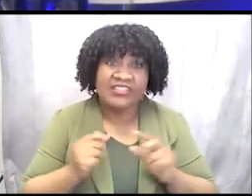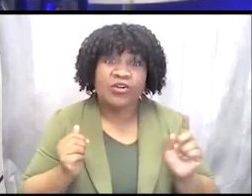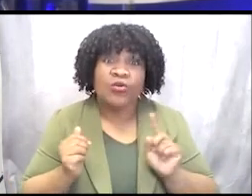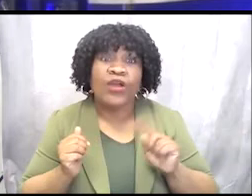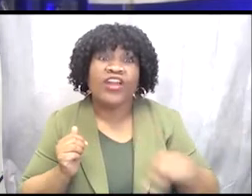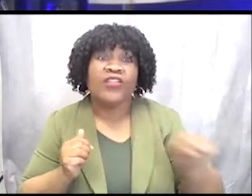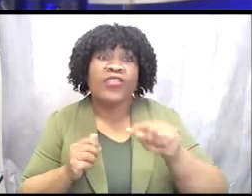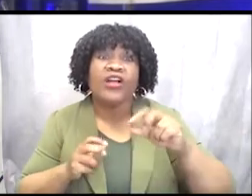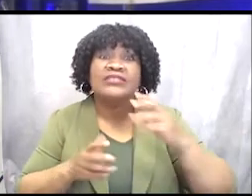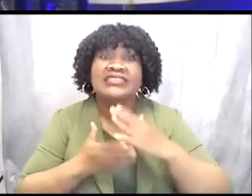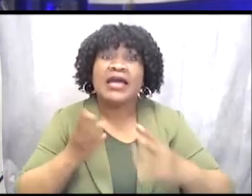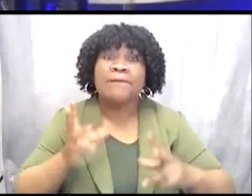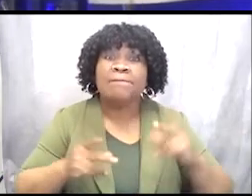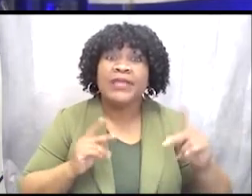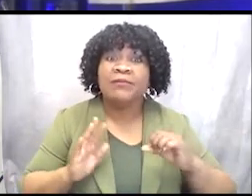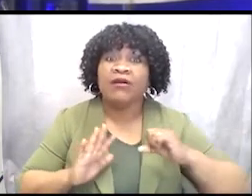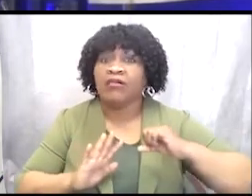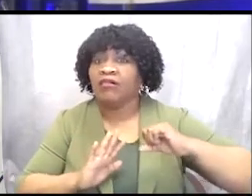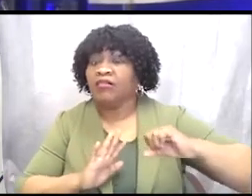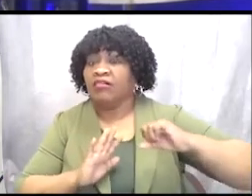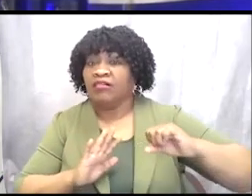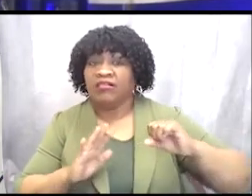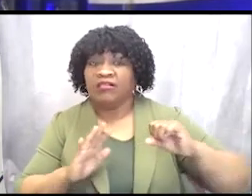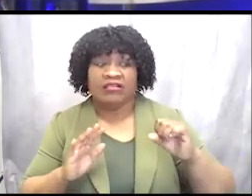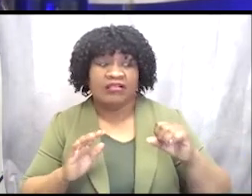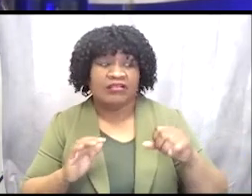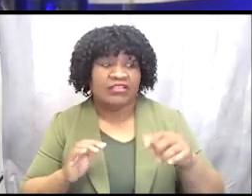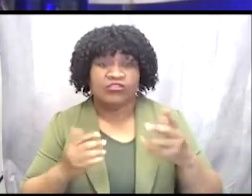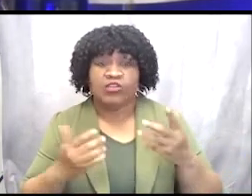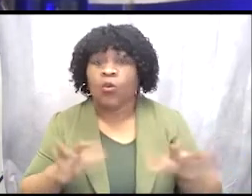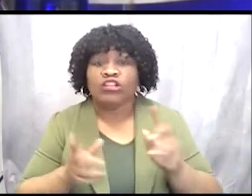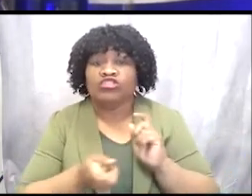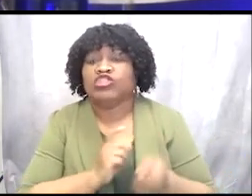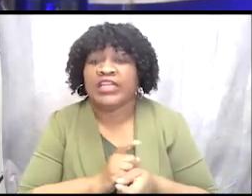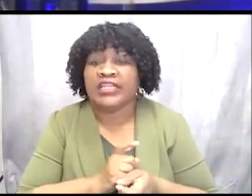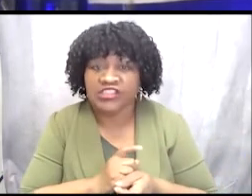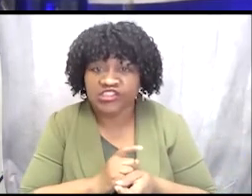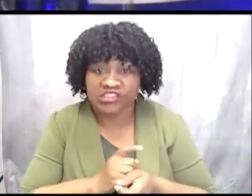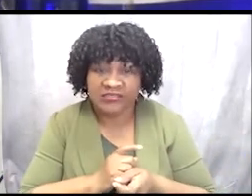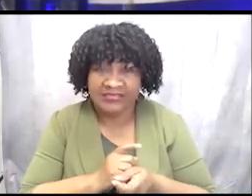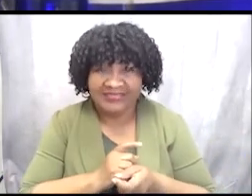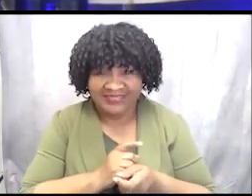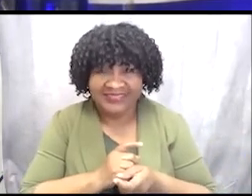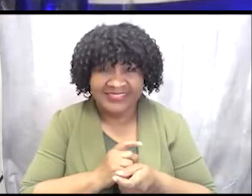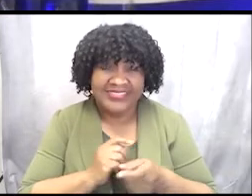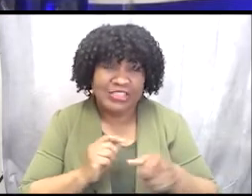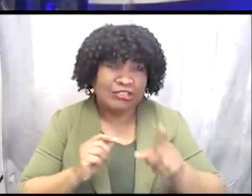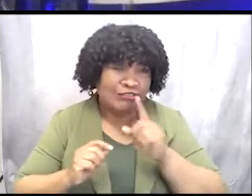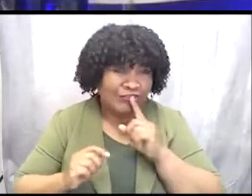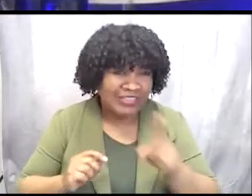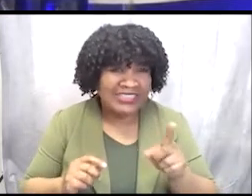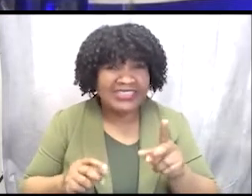that are resisting what they see as the change. So these are very real problems.